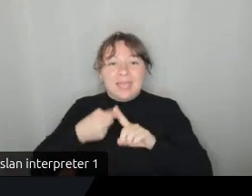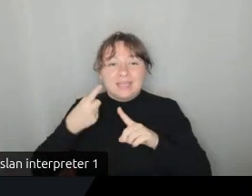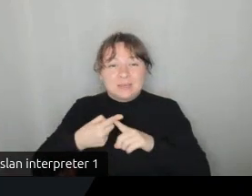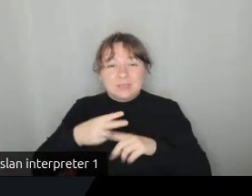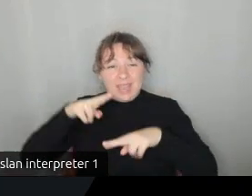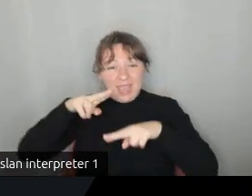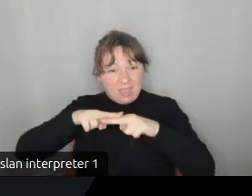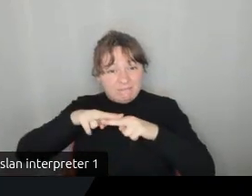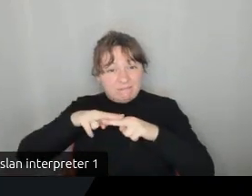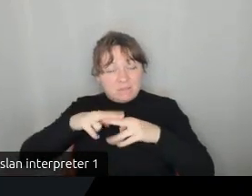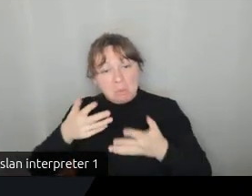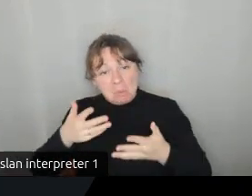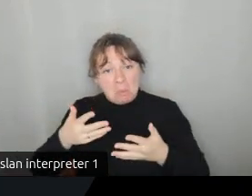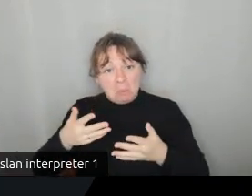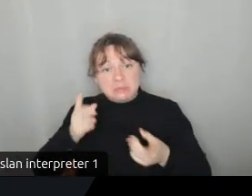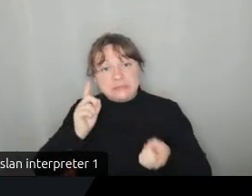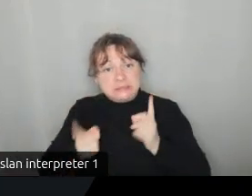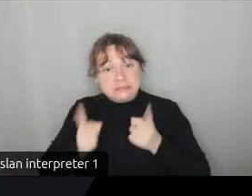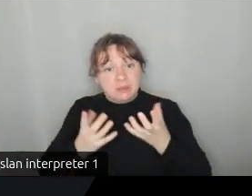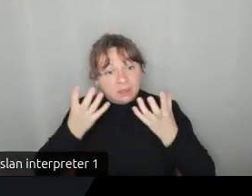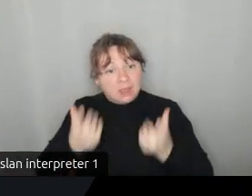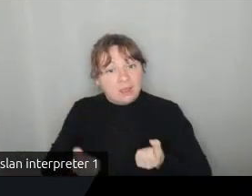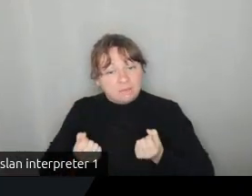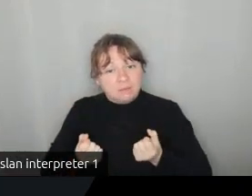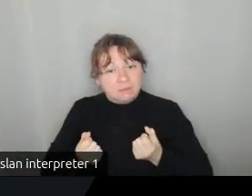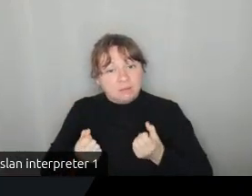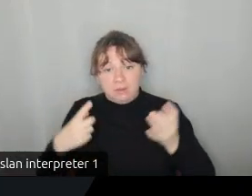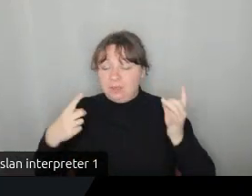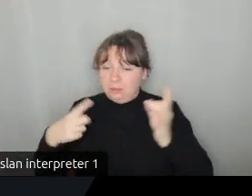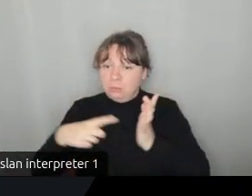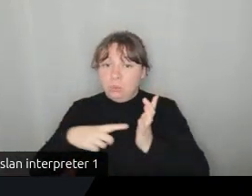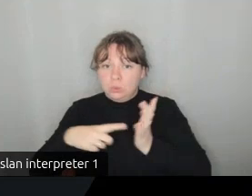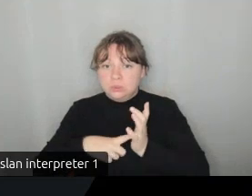but it's not uncommon either. So, this is where it's important to canvas whether child safety has